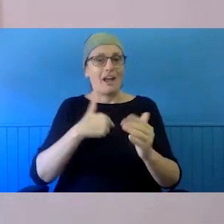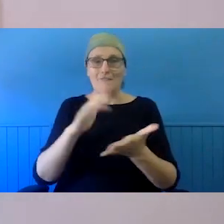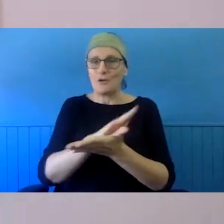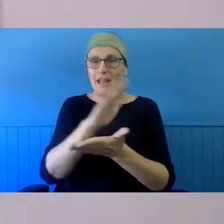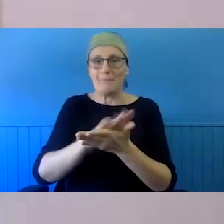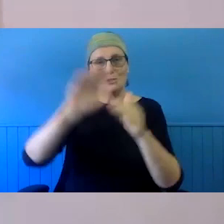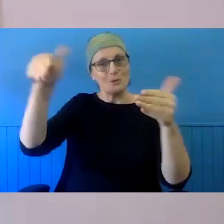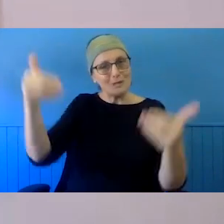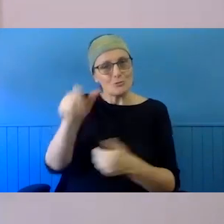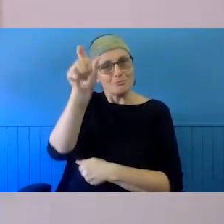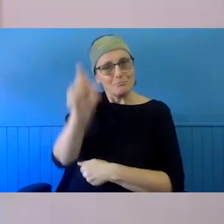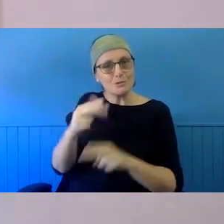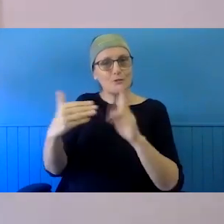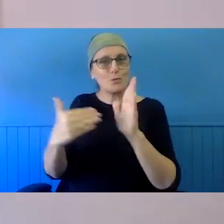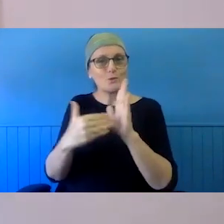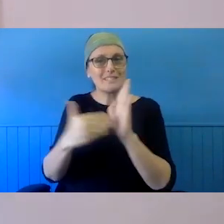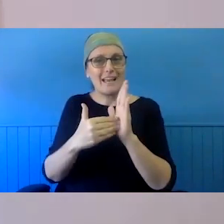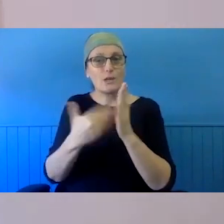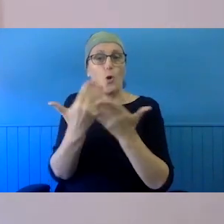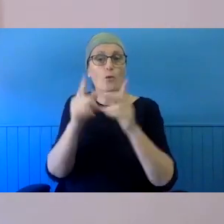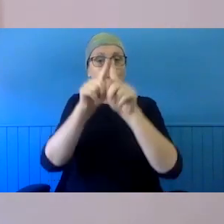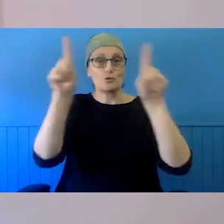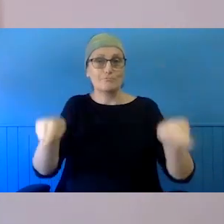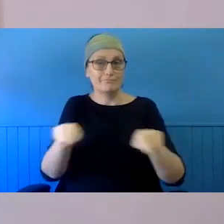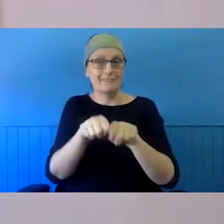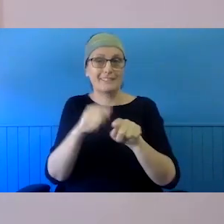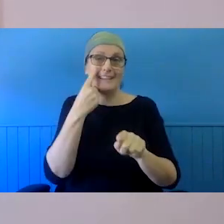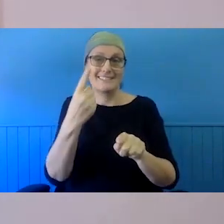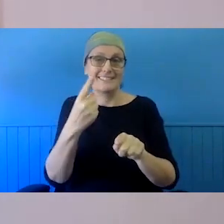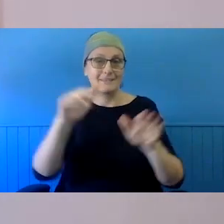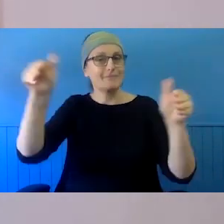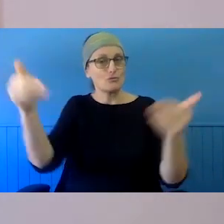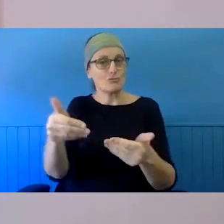slide to introduce our speaker. There is text and image of a man